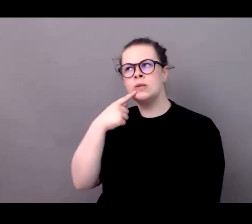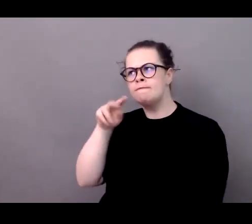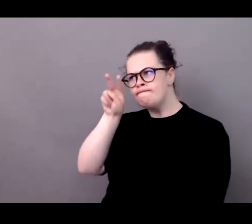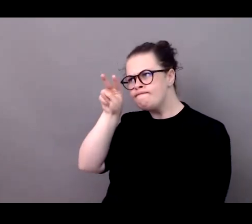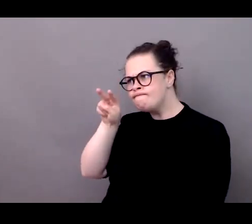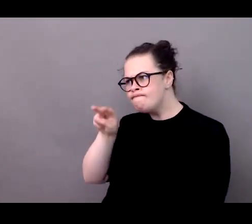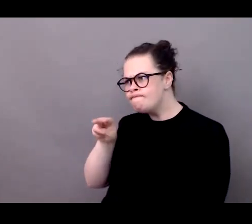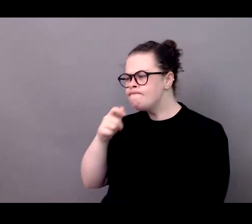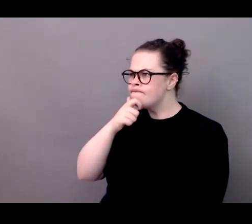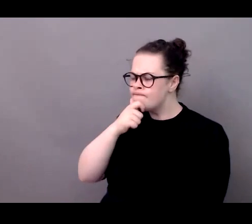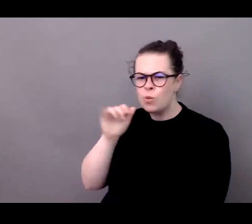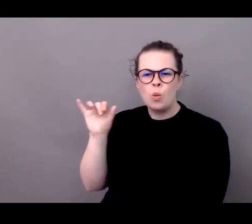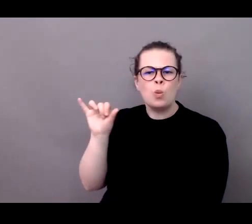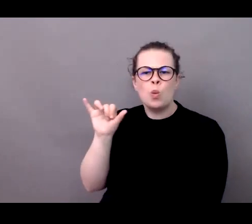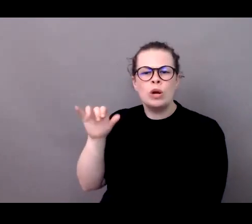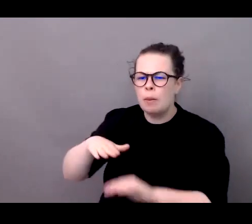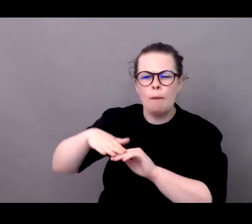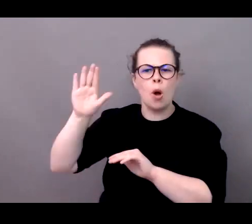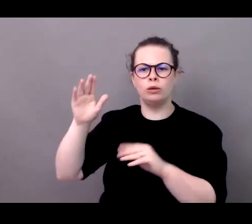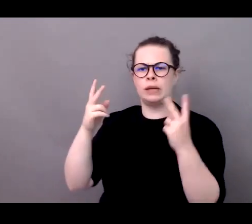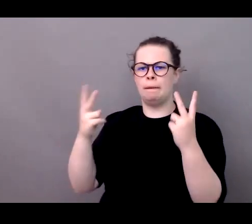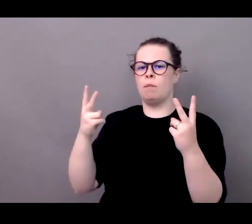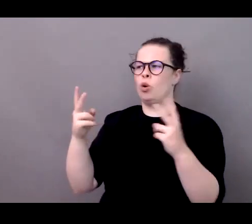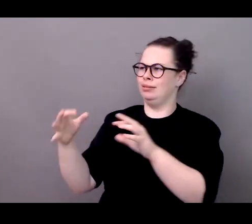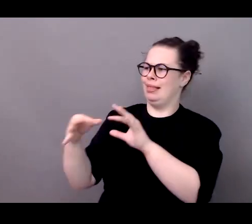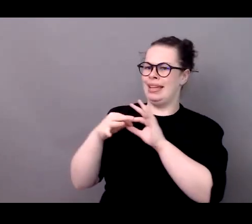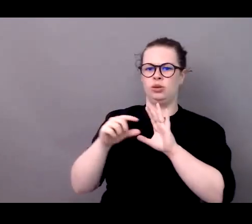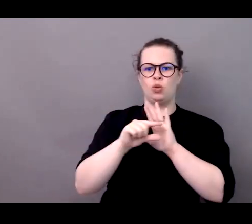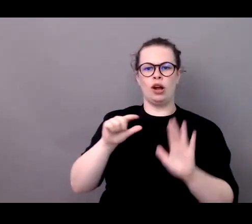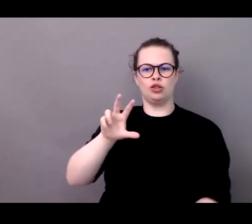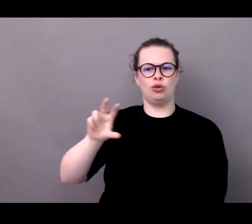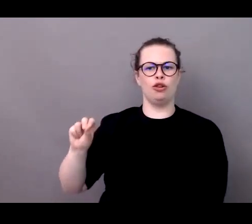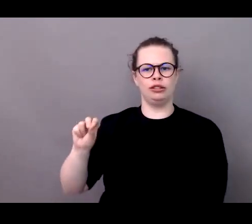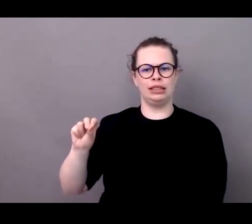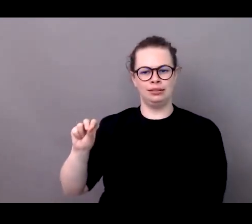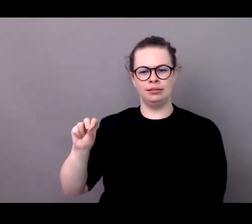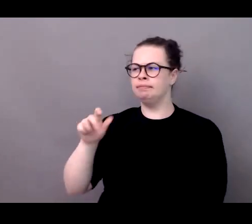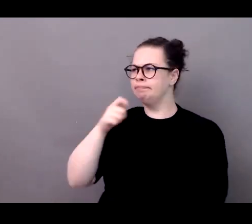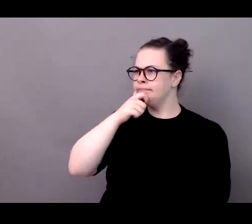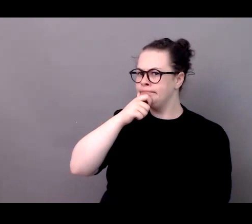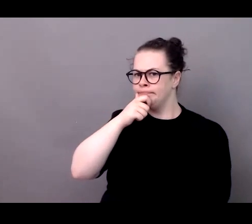and explain what they give to the interpretation of Article 30, so do they add something,